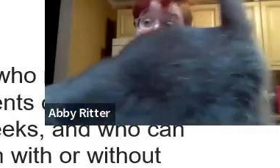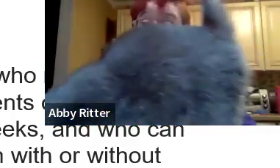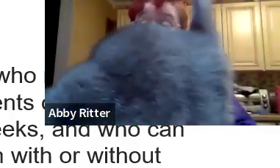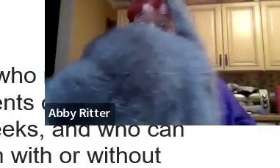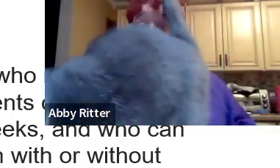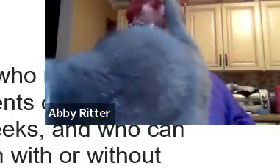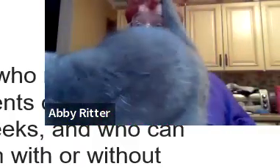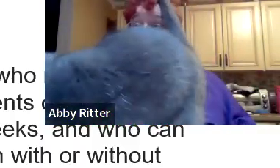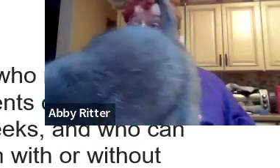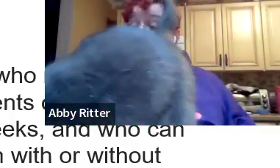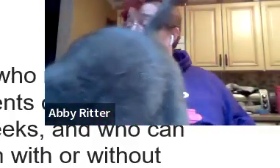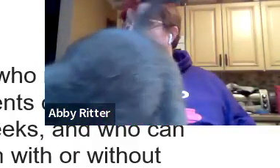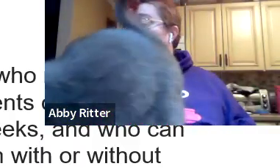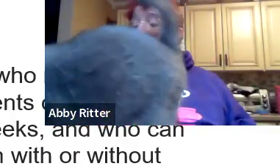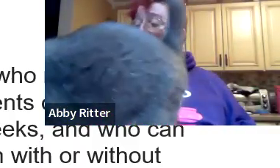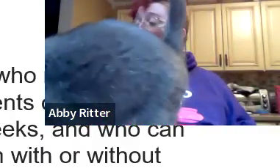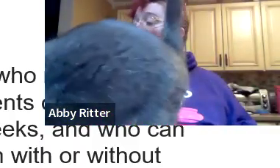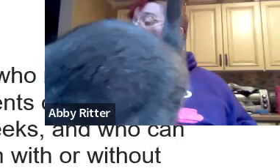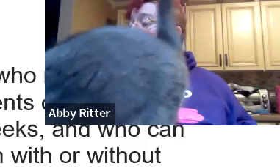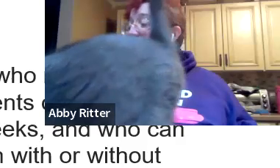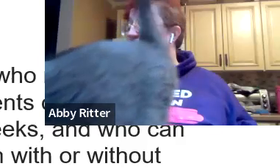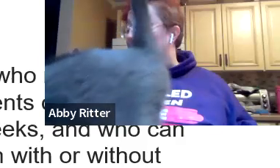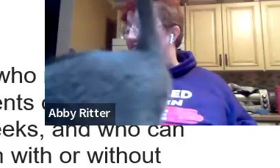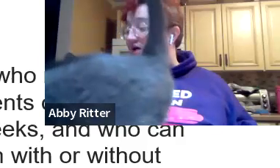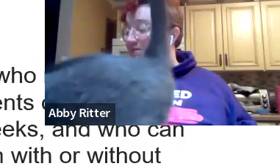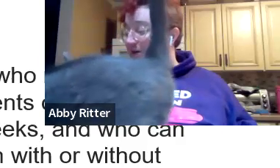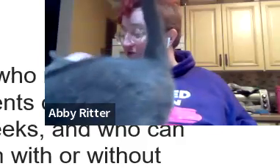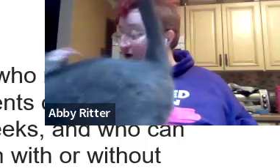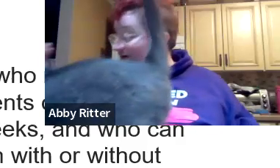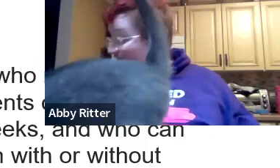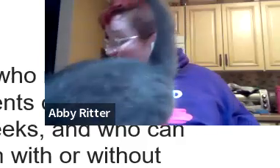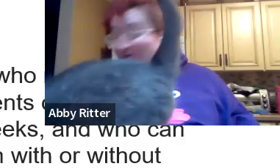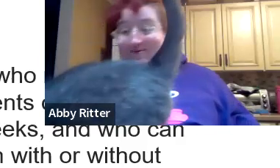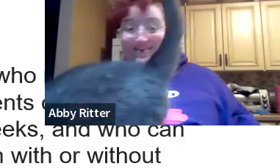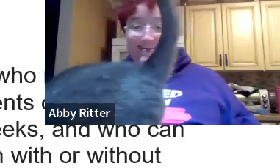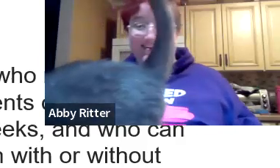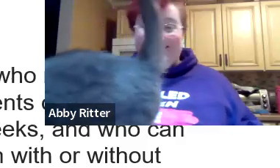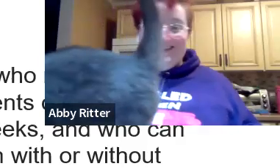We are able to make that accommodation for this young man, but it certainly